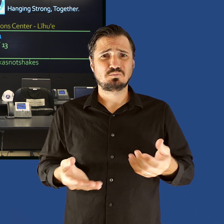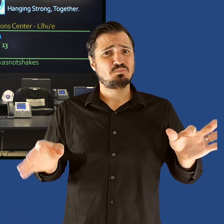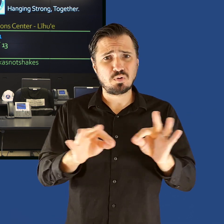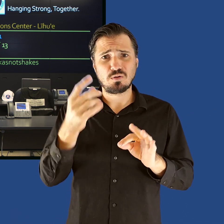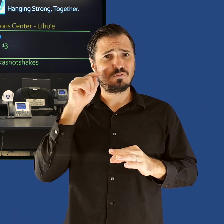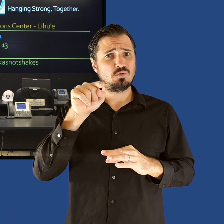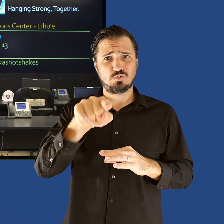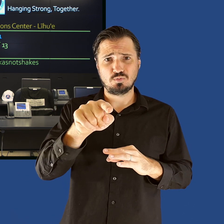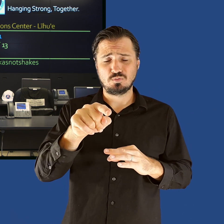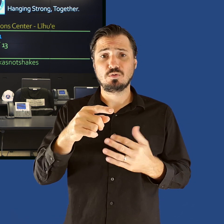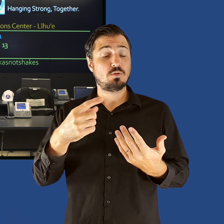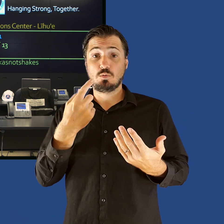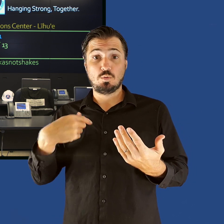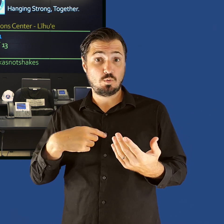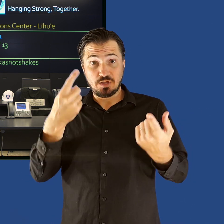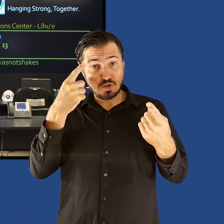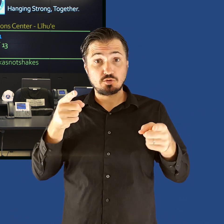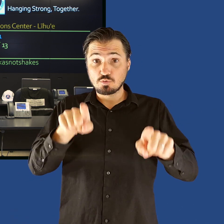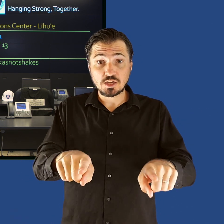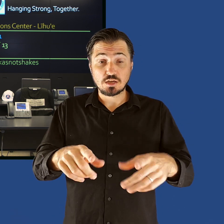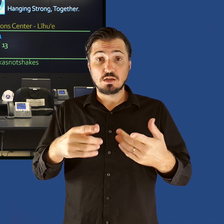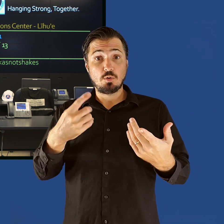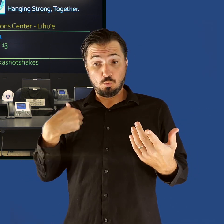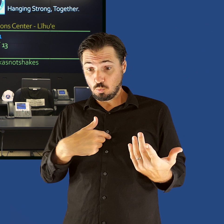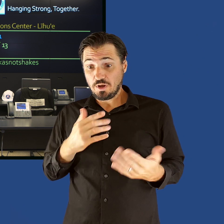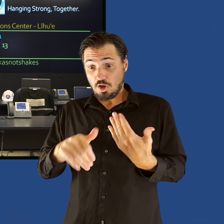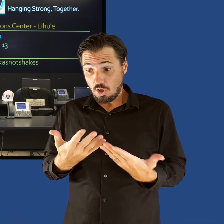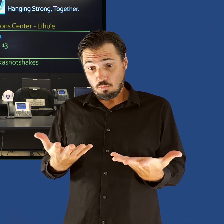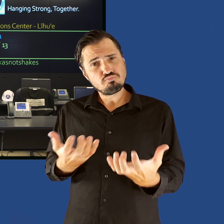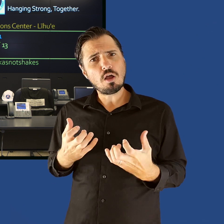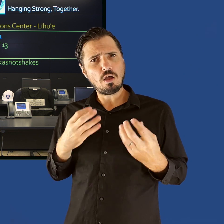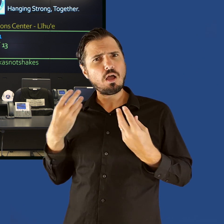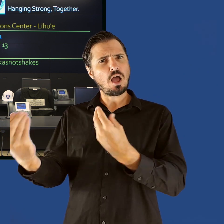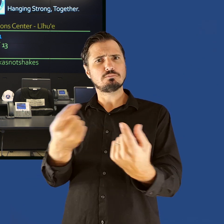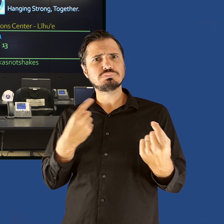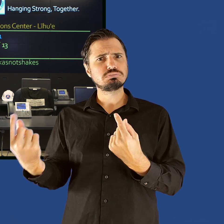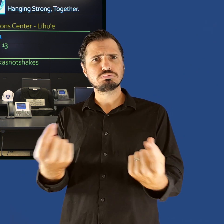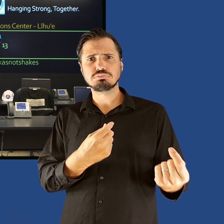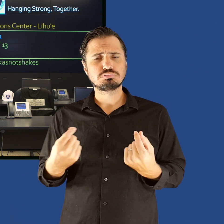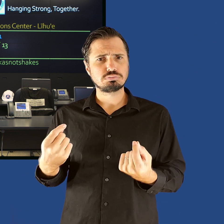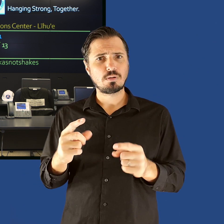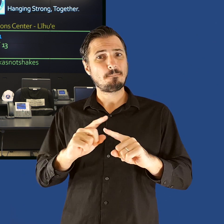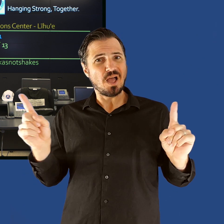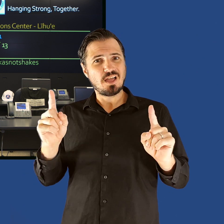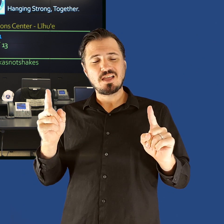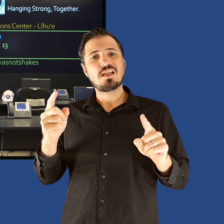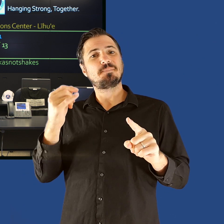We also agree that our ability to move more freely across our own community requires better management of incoming visitors.